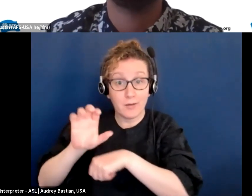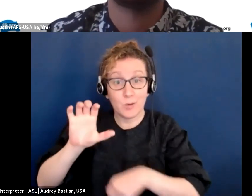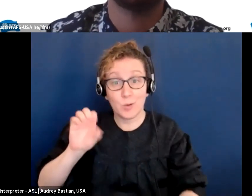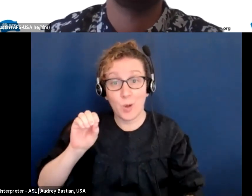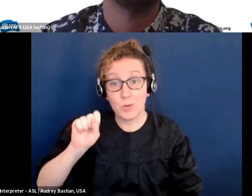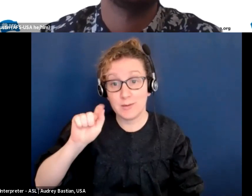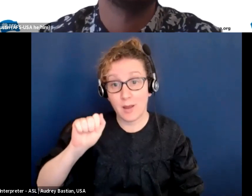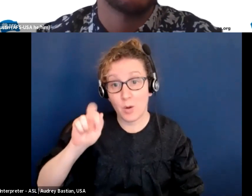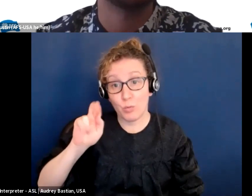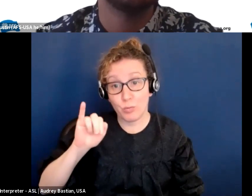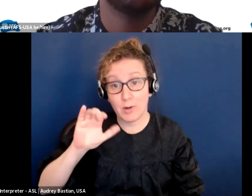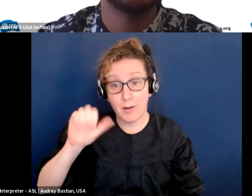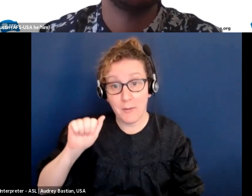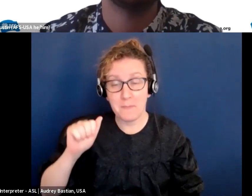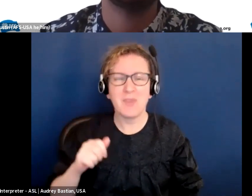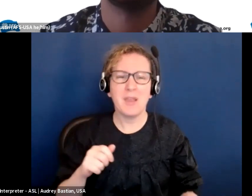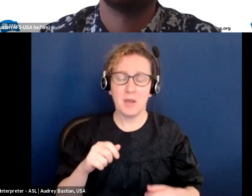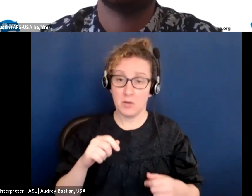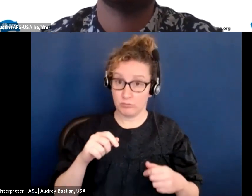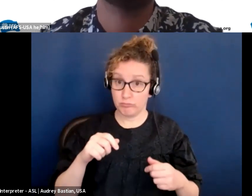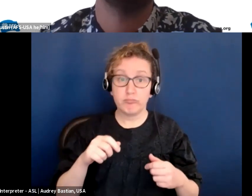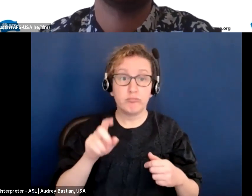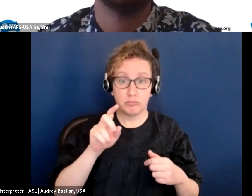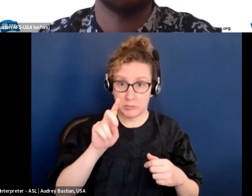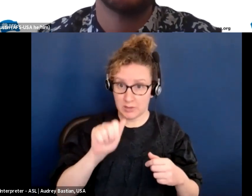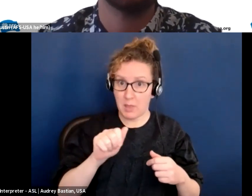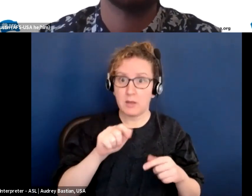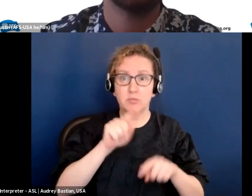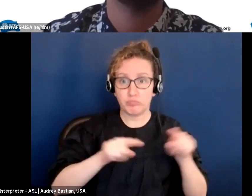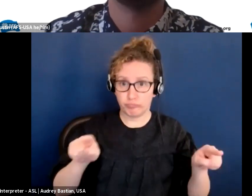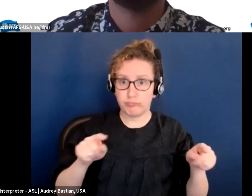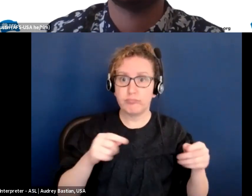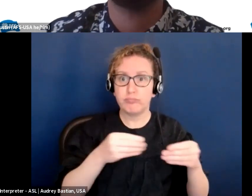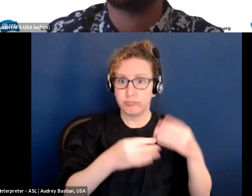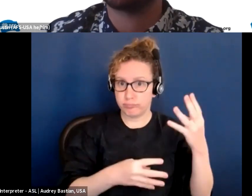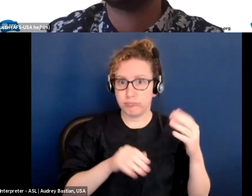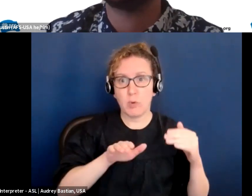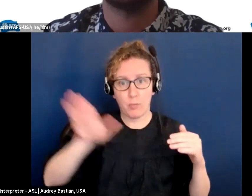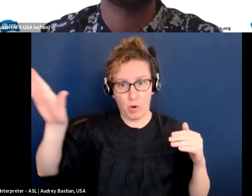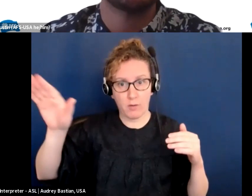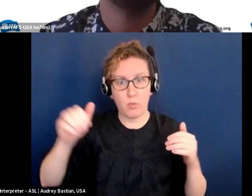abroad with a variety of disabilities similar to what Sarah said. We have had students who